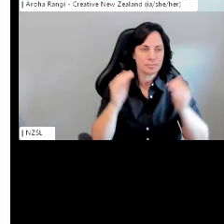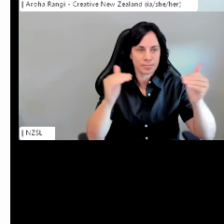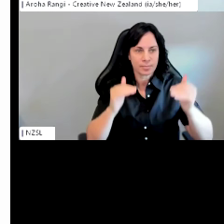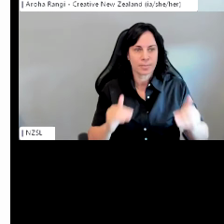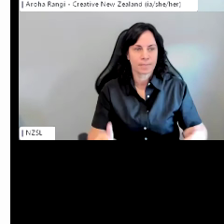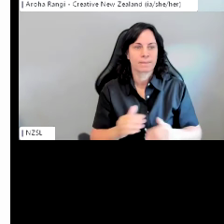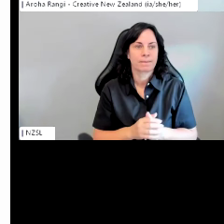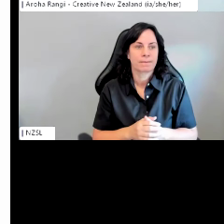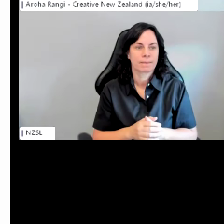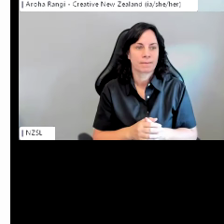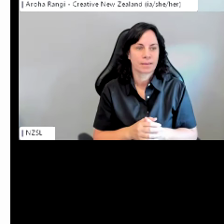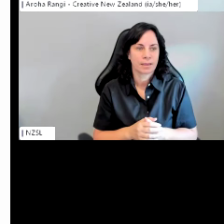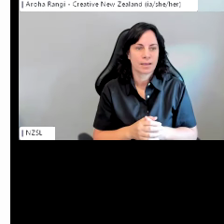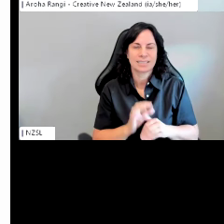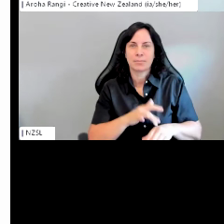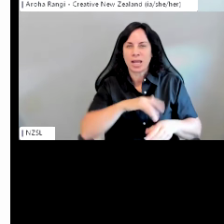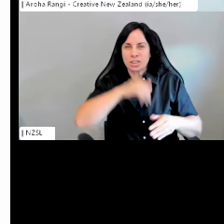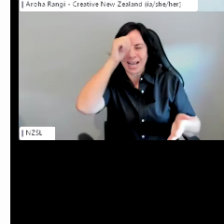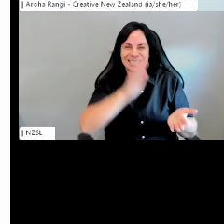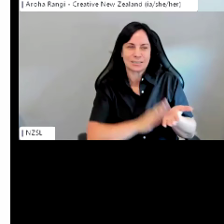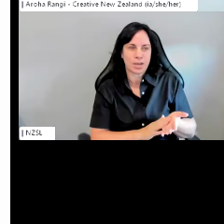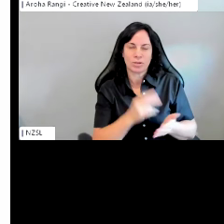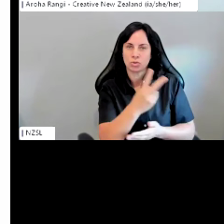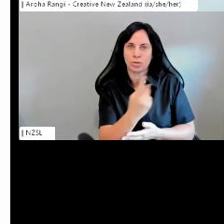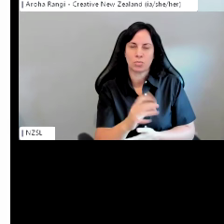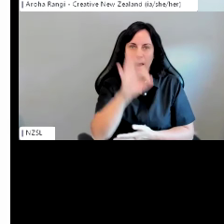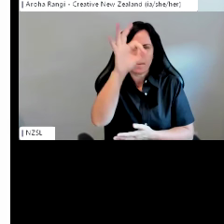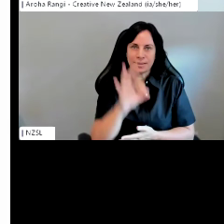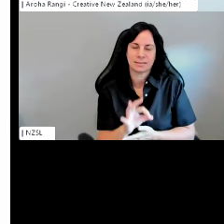for example, it's only 21%, but they're giving to align with their personal brand. They want to